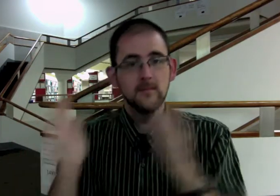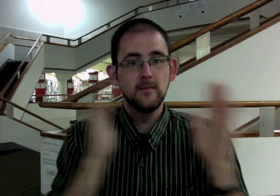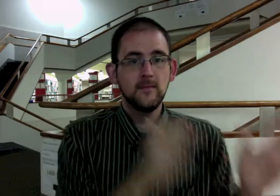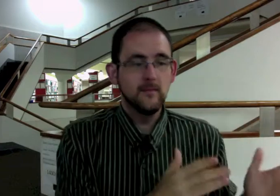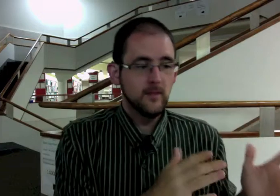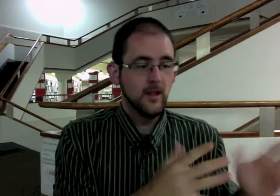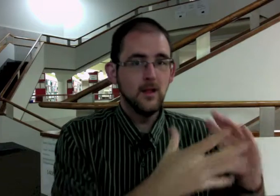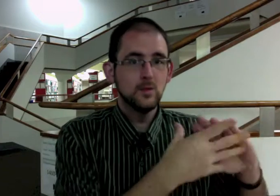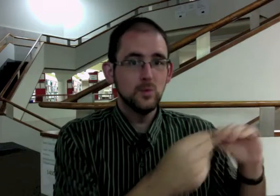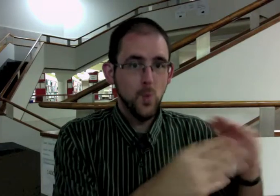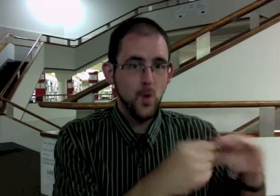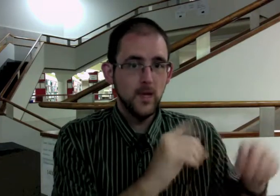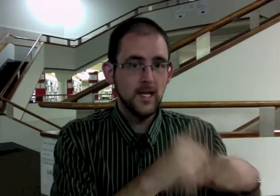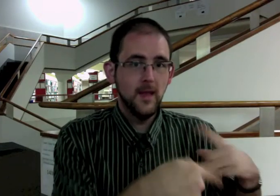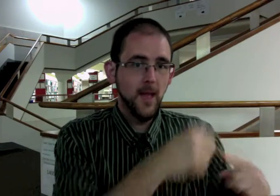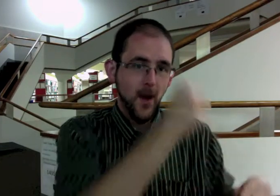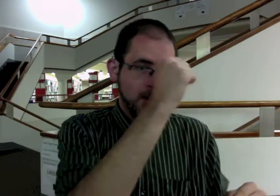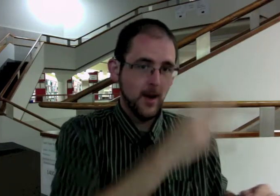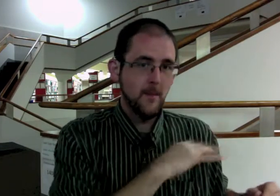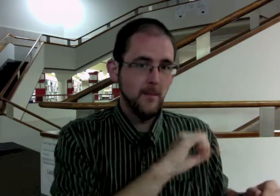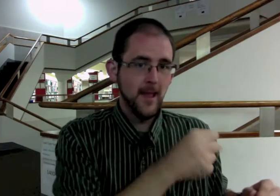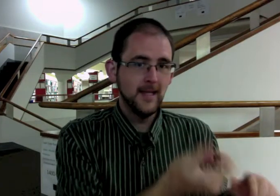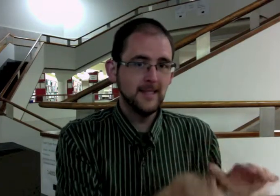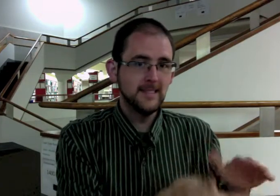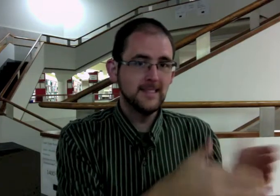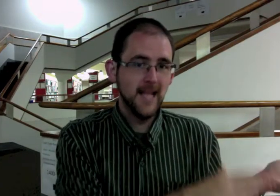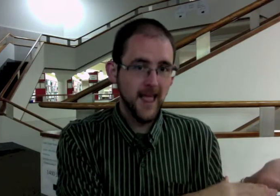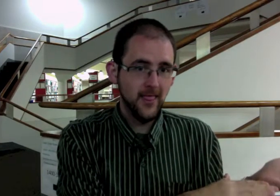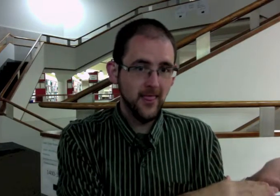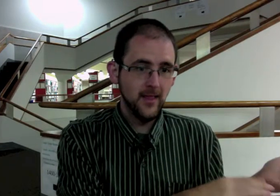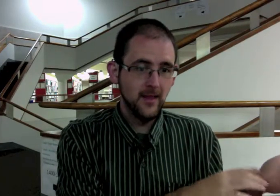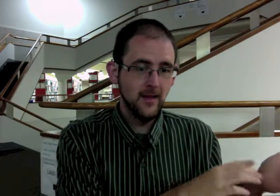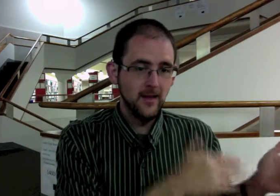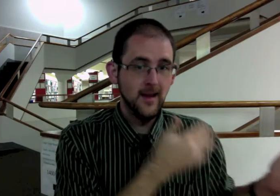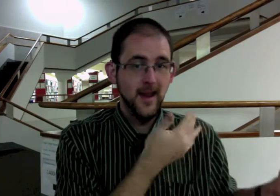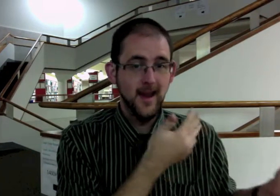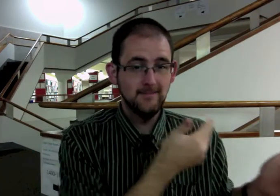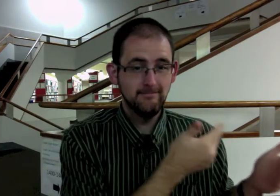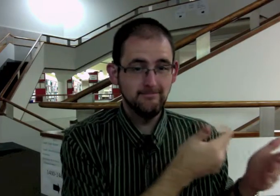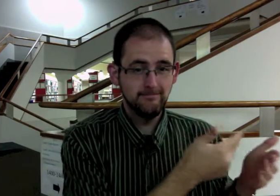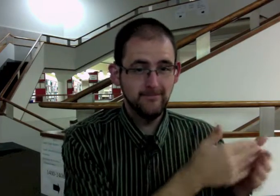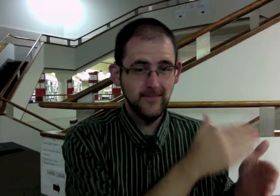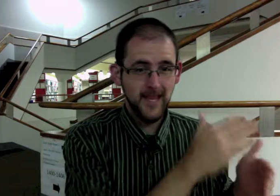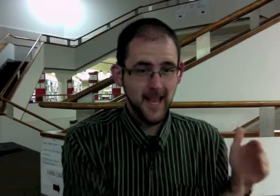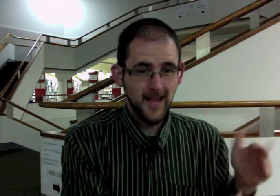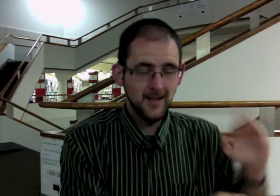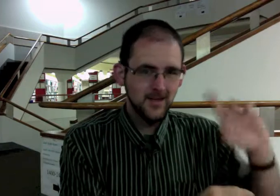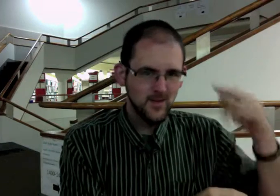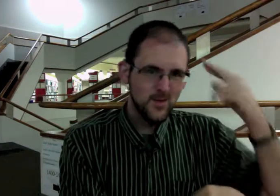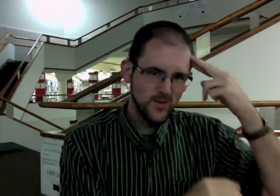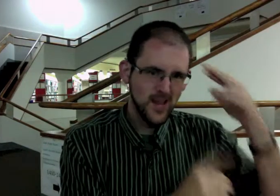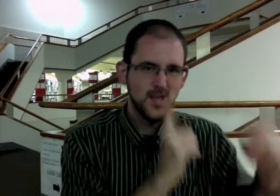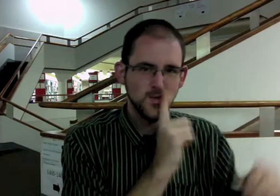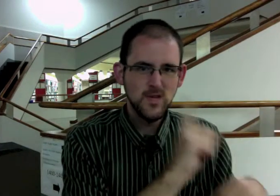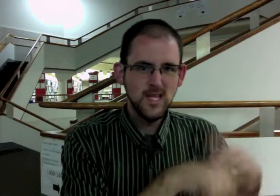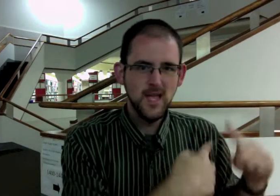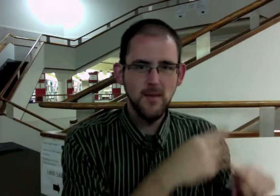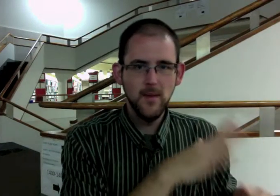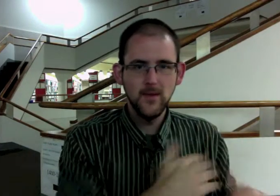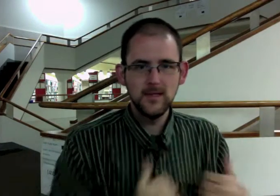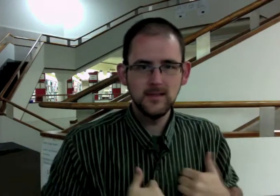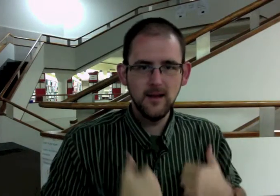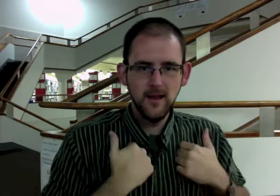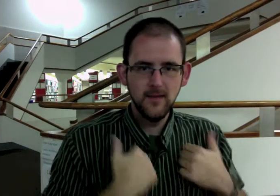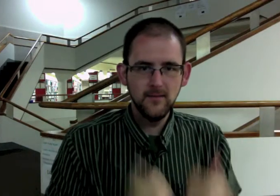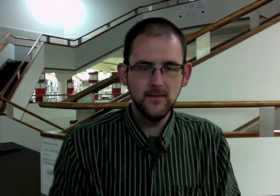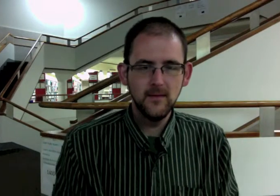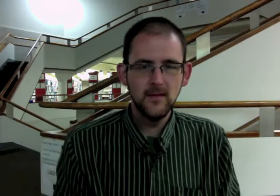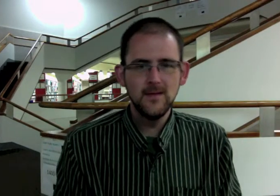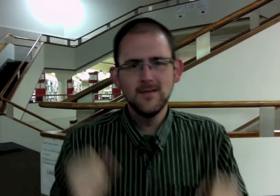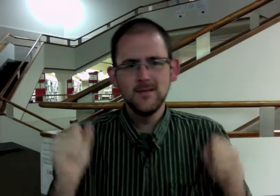The other is a book that's supposed to be about the death of a man, but is really about his life.